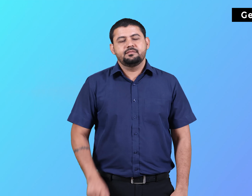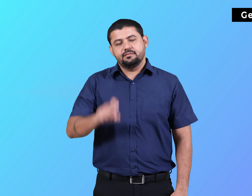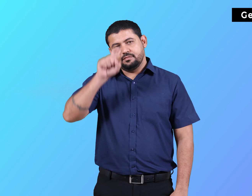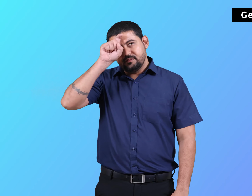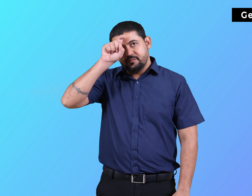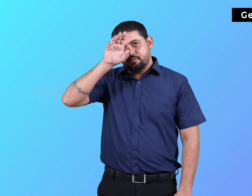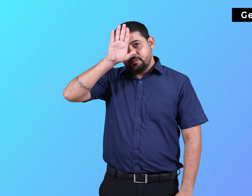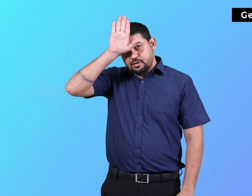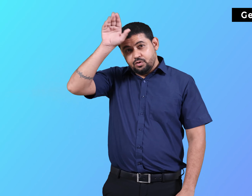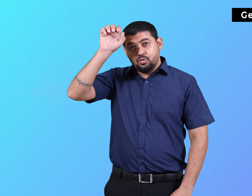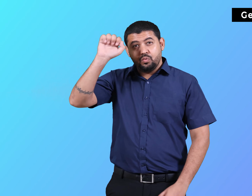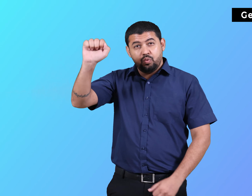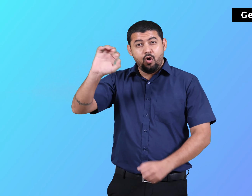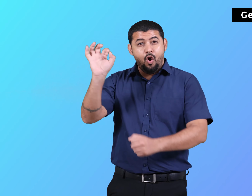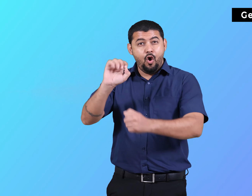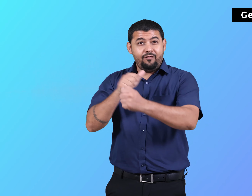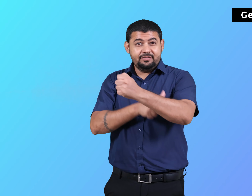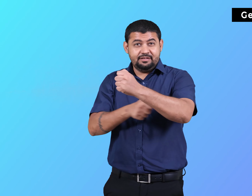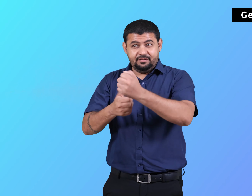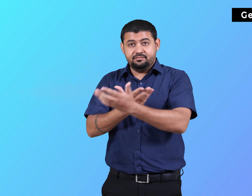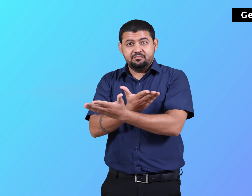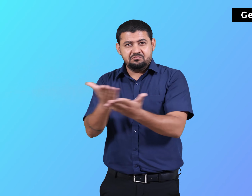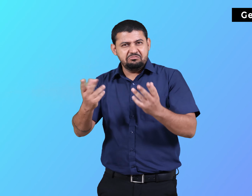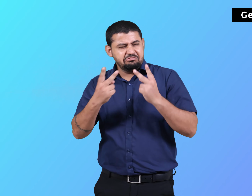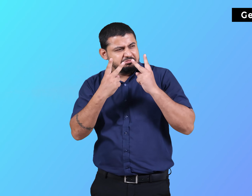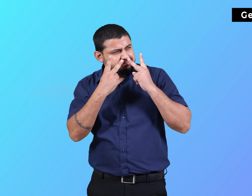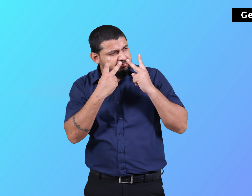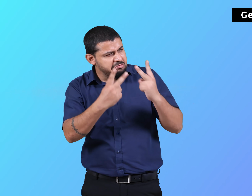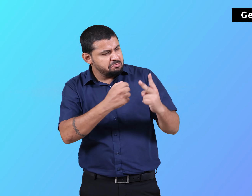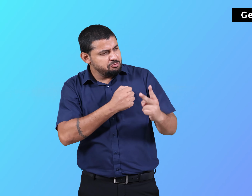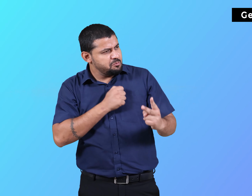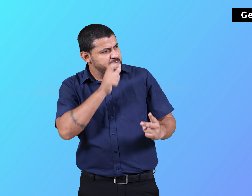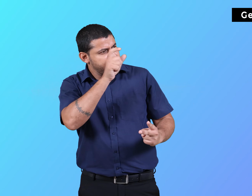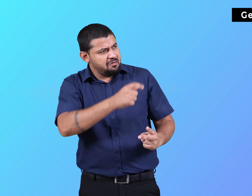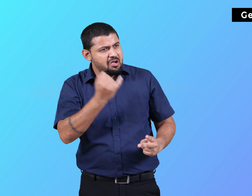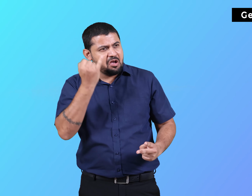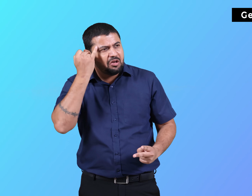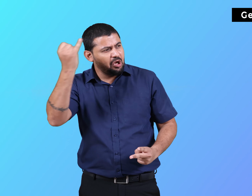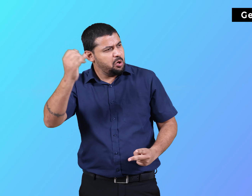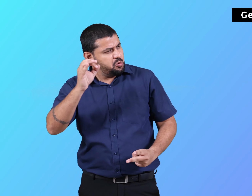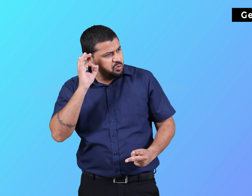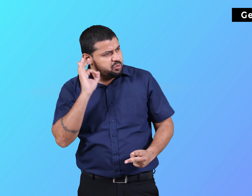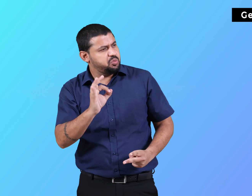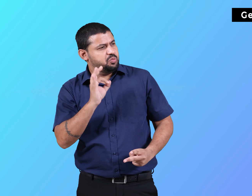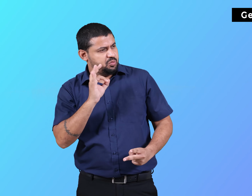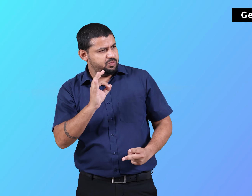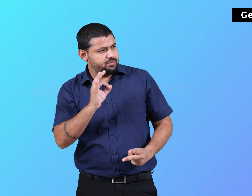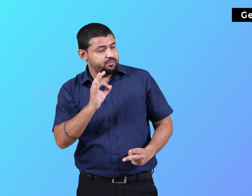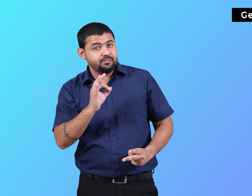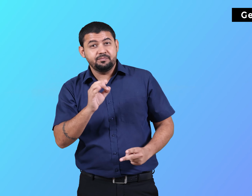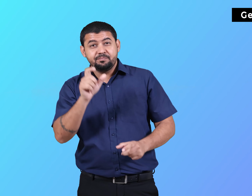This seemed like a very good idea to Pharaoh, and all his officials agreed.